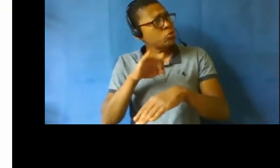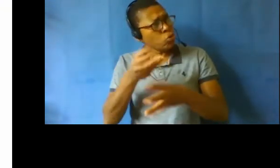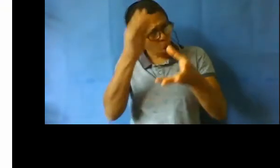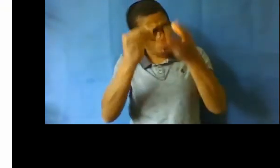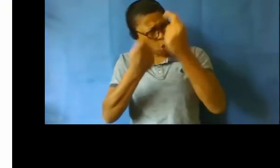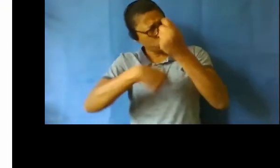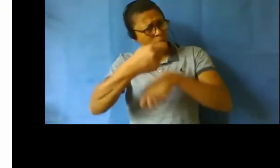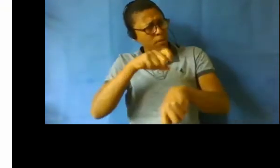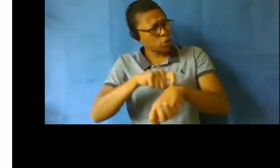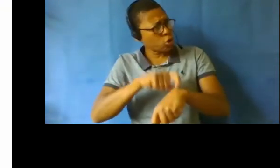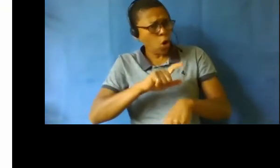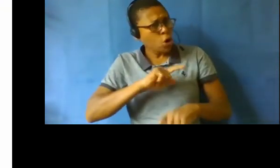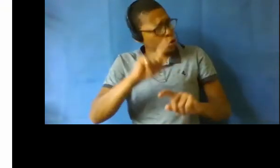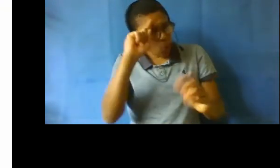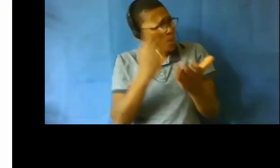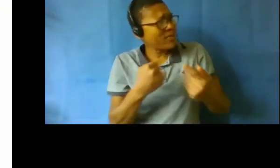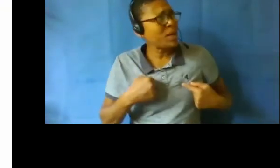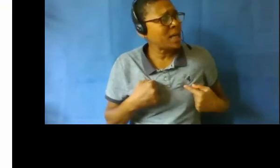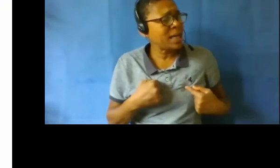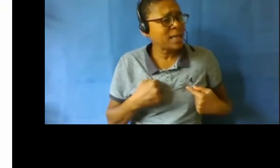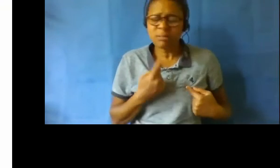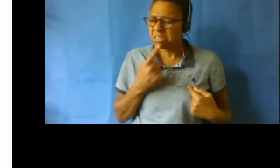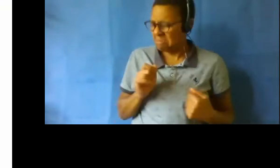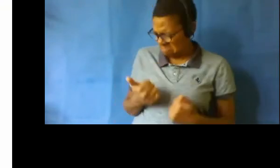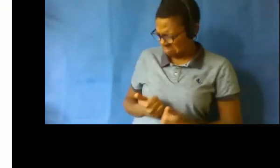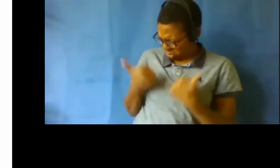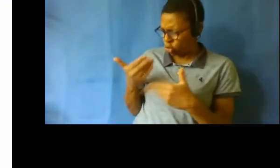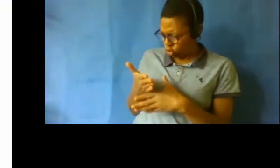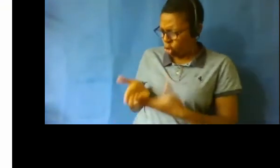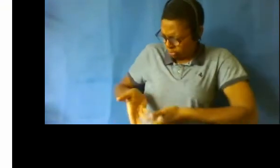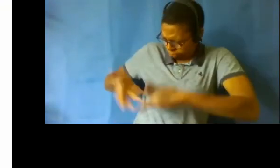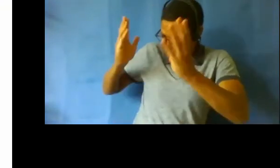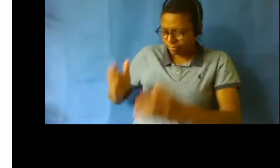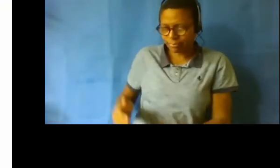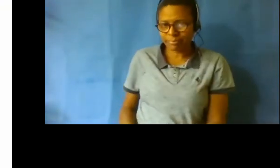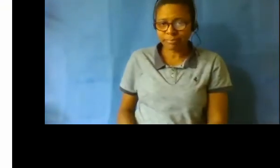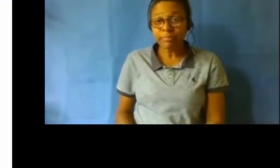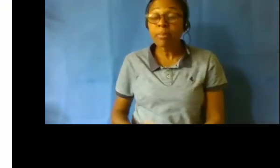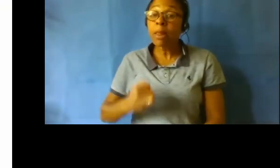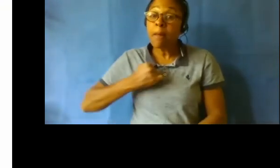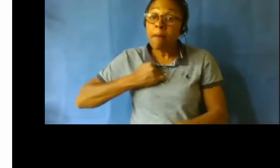people but not for us for example my dad has the diabetes now I've been warning